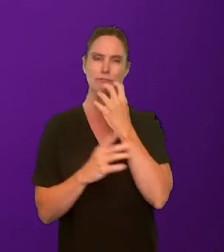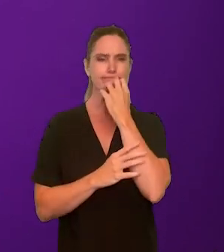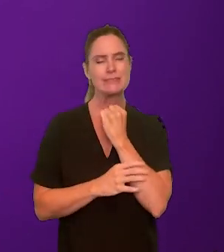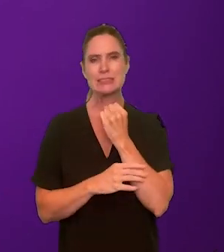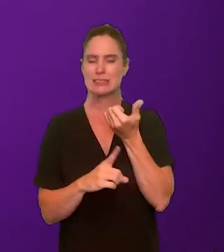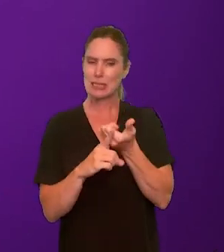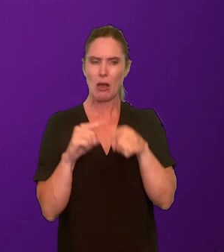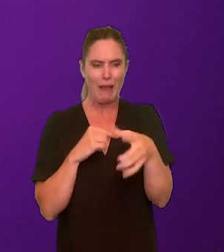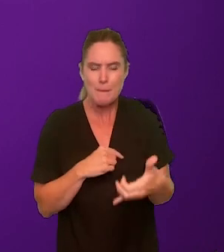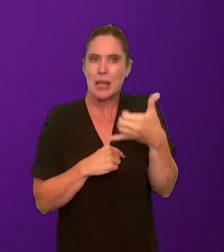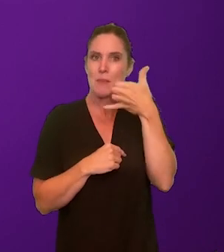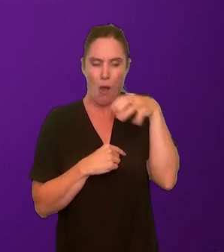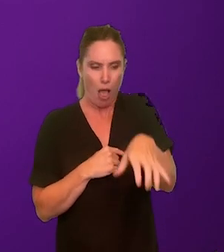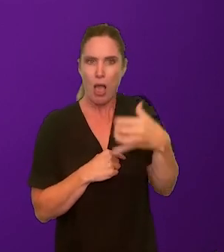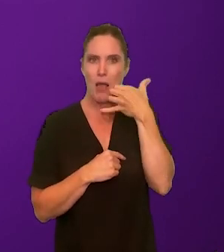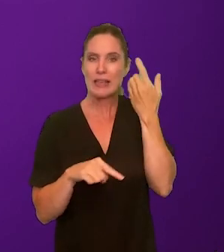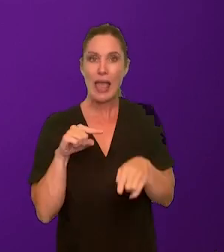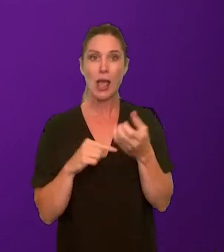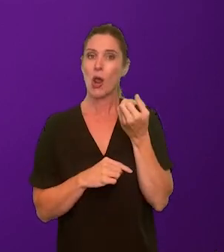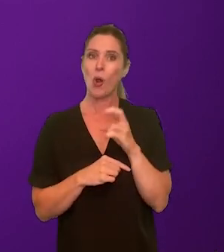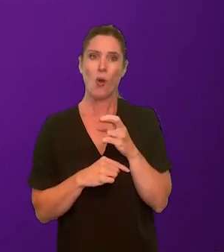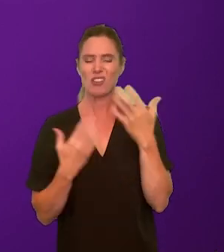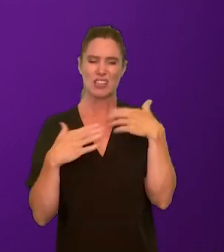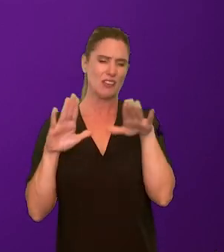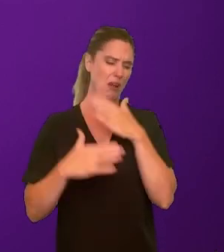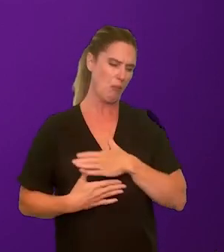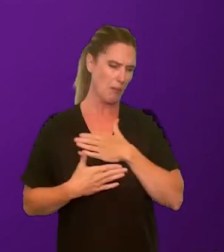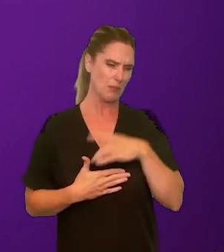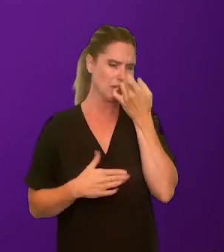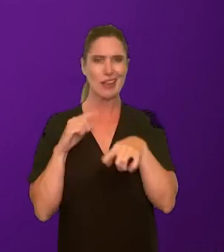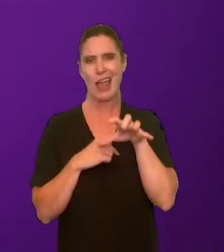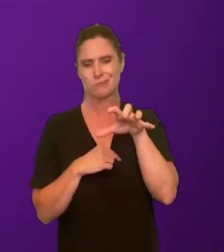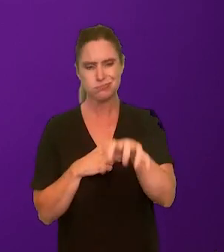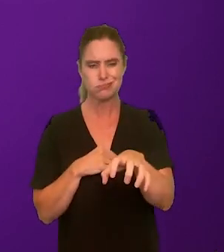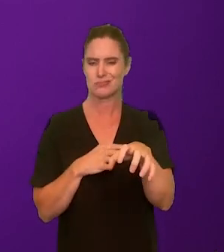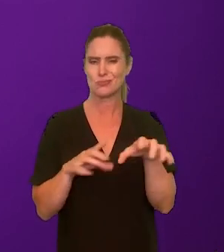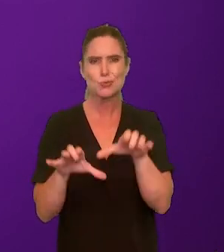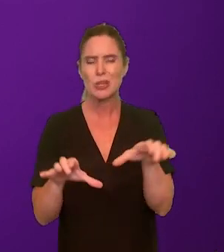or giving up on their hobby because they lack the grip strength to do it. With Fiber, we've already been able to put the most fulfilling moments